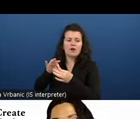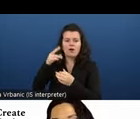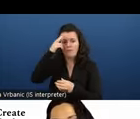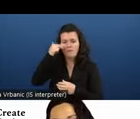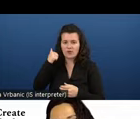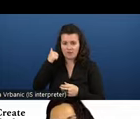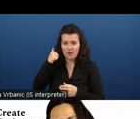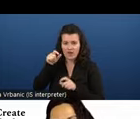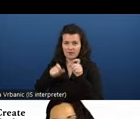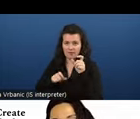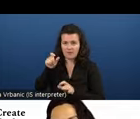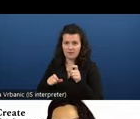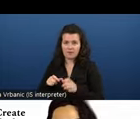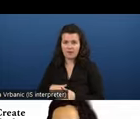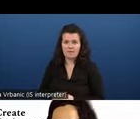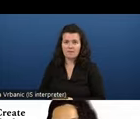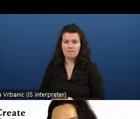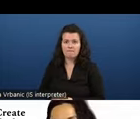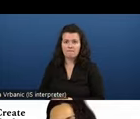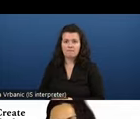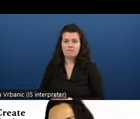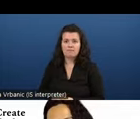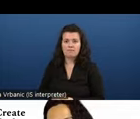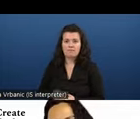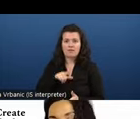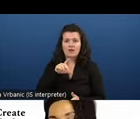factory here in South Africa so Laurie is three sites in South Africa we have our factory,